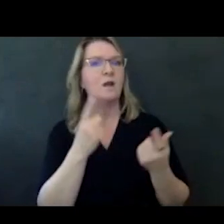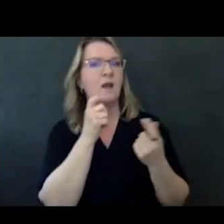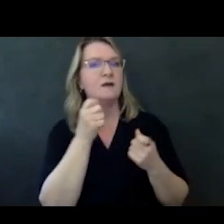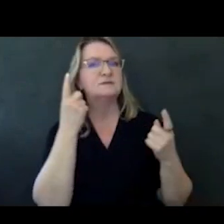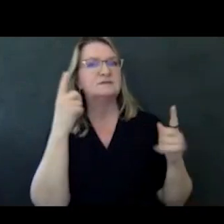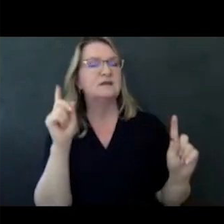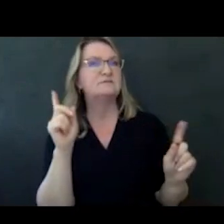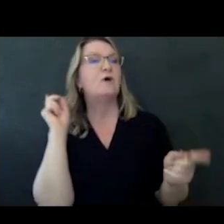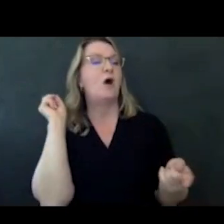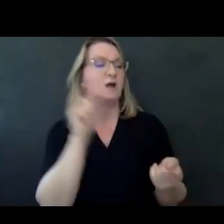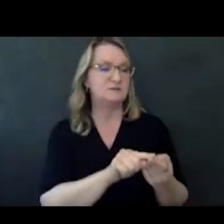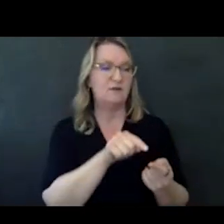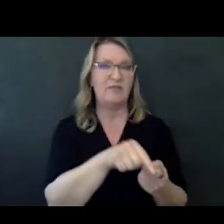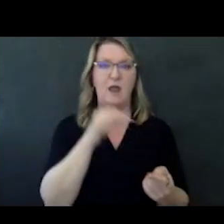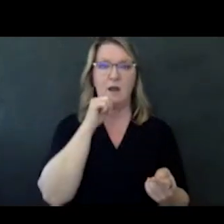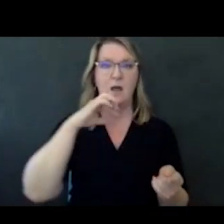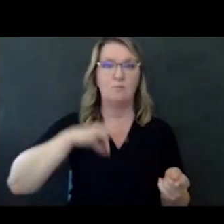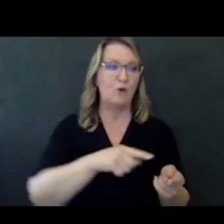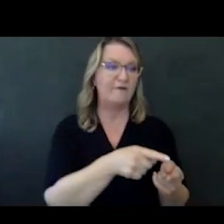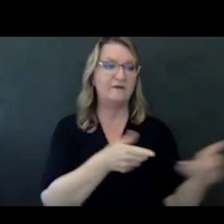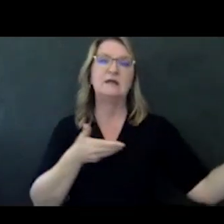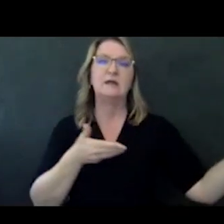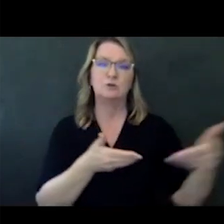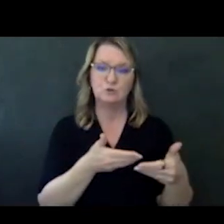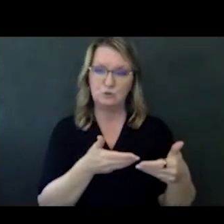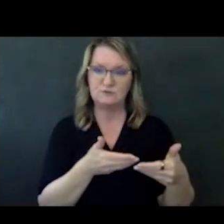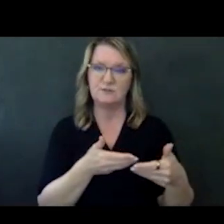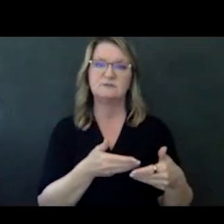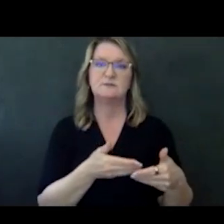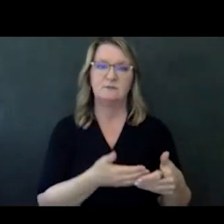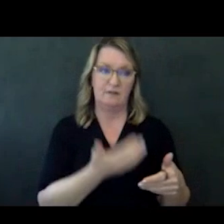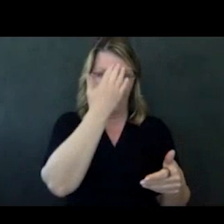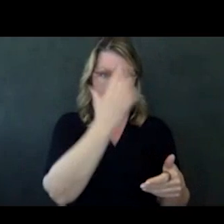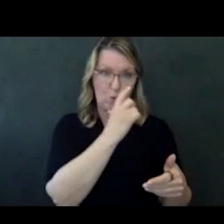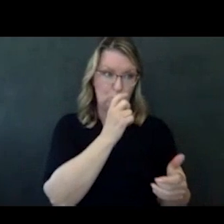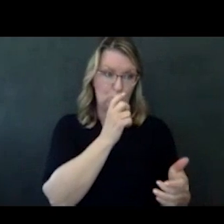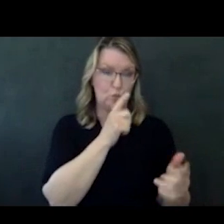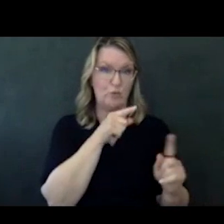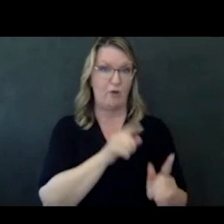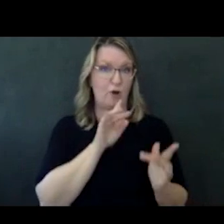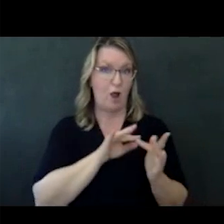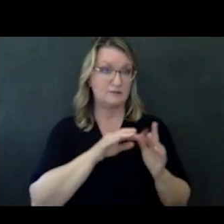until Morgan's Mac gave us the introduction. They know who to go to personally within the company,